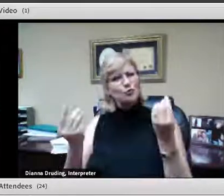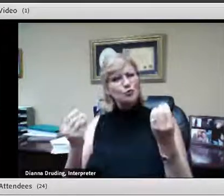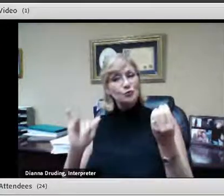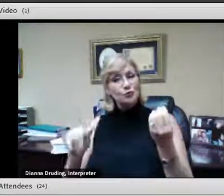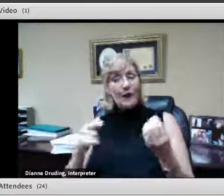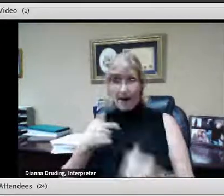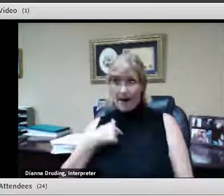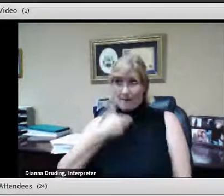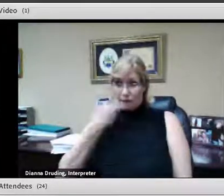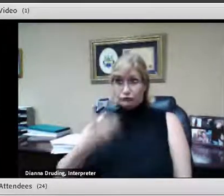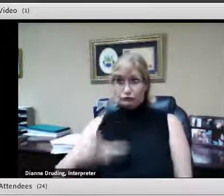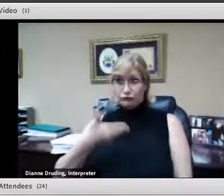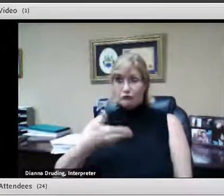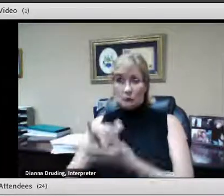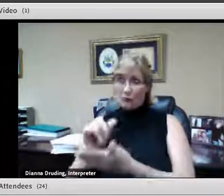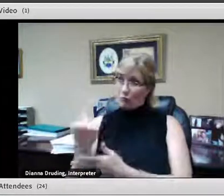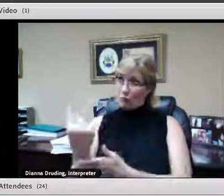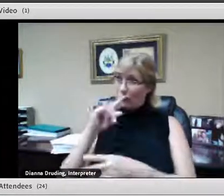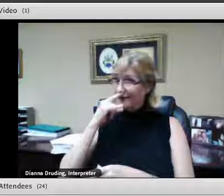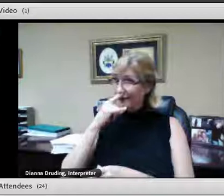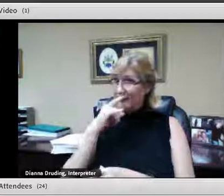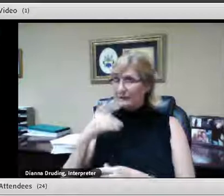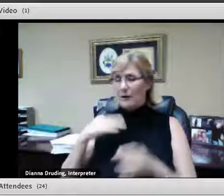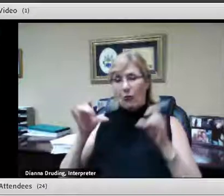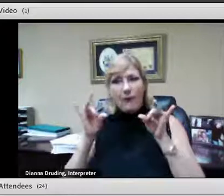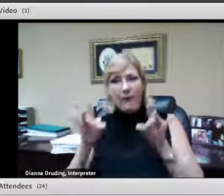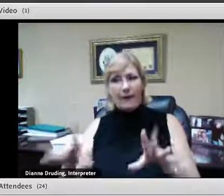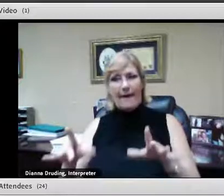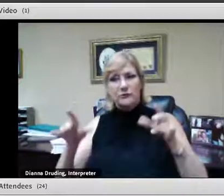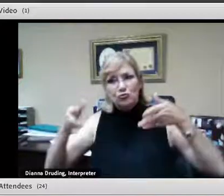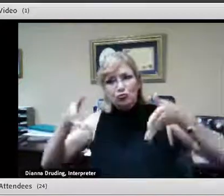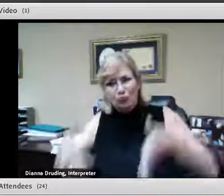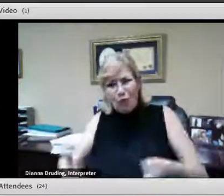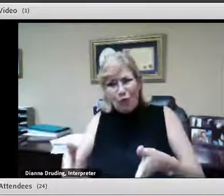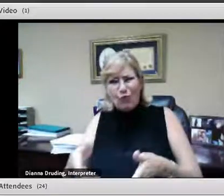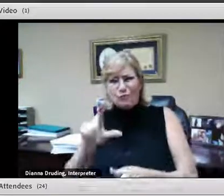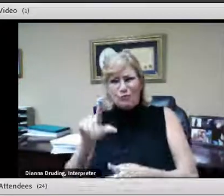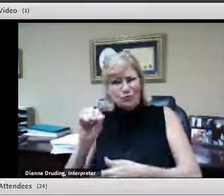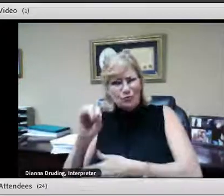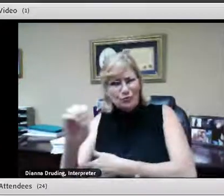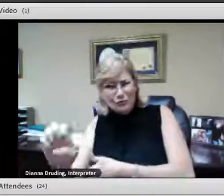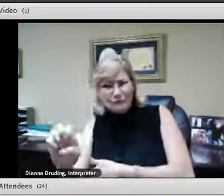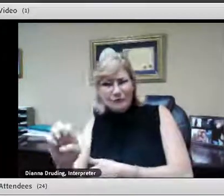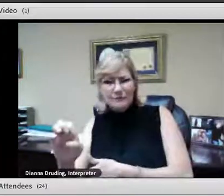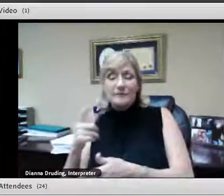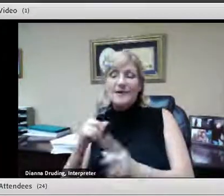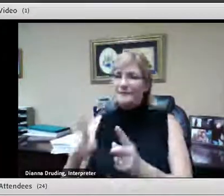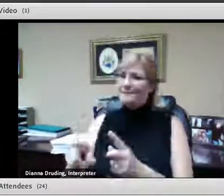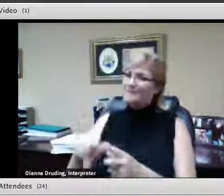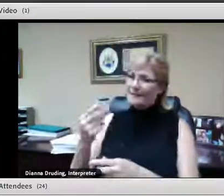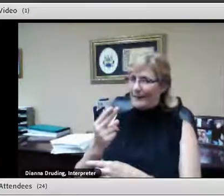they're just fiercely competitive, and they just hate to lose, and so that's really going to get the best out of them. Hilary: And then you have the people who, like myself --